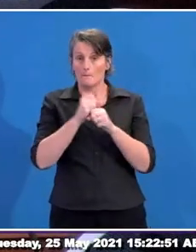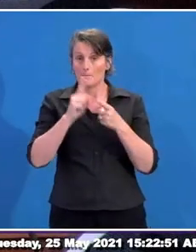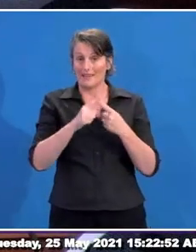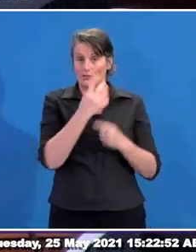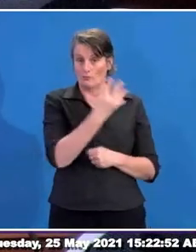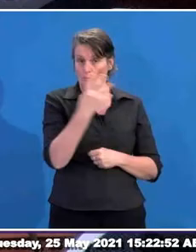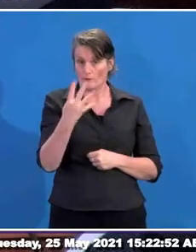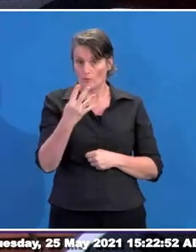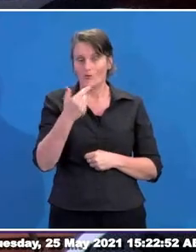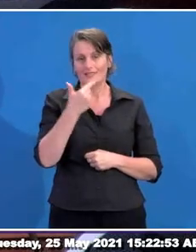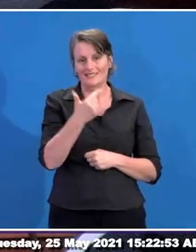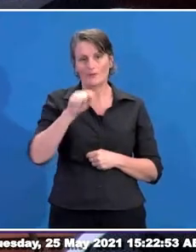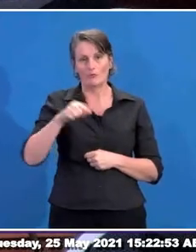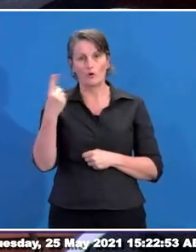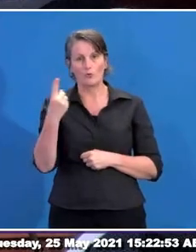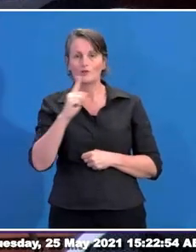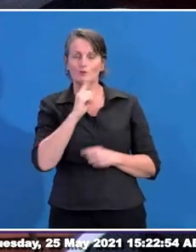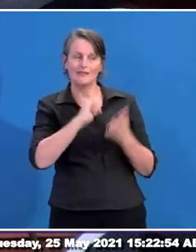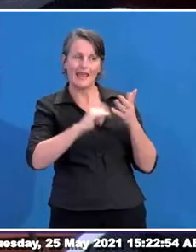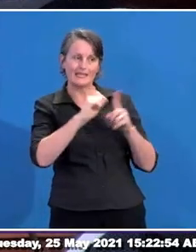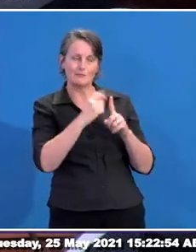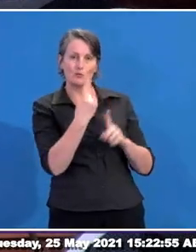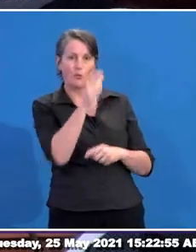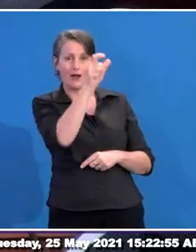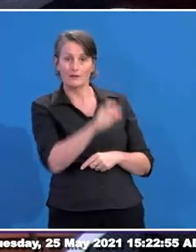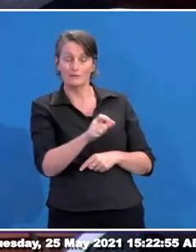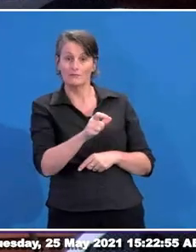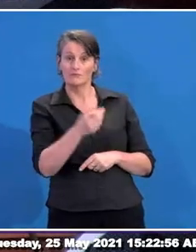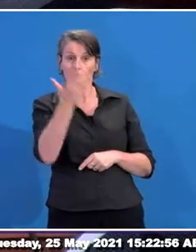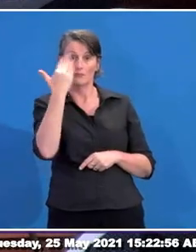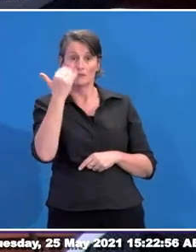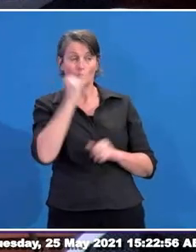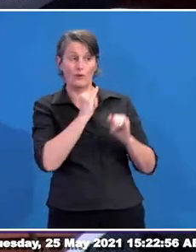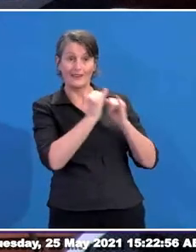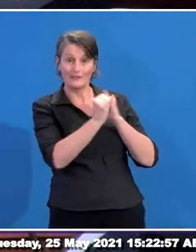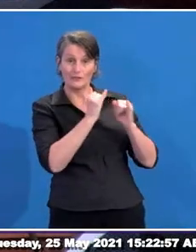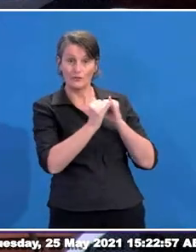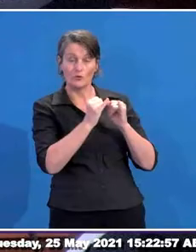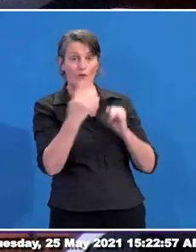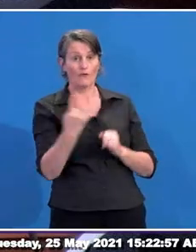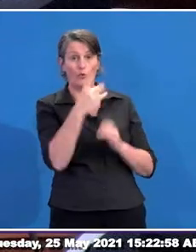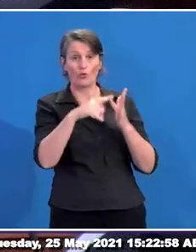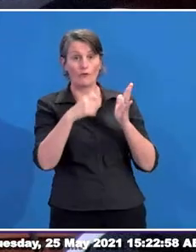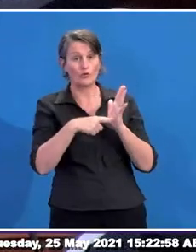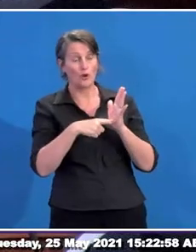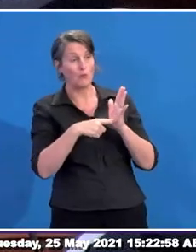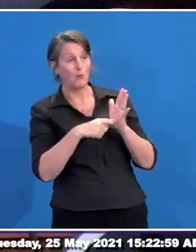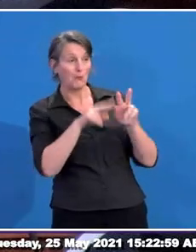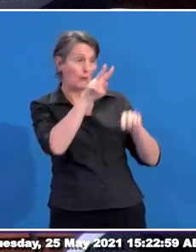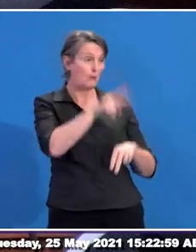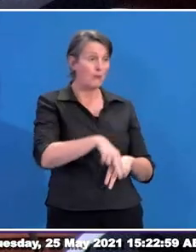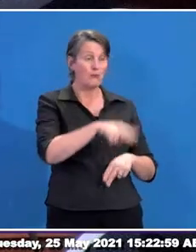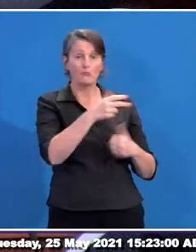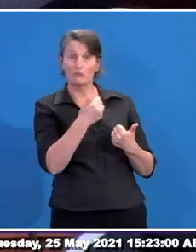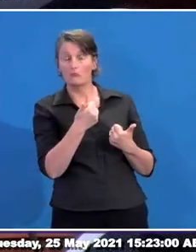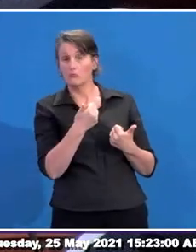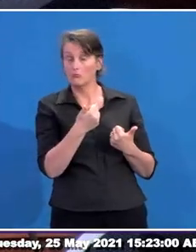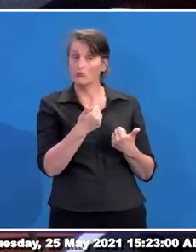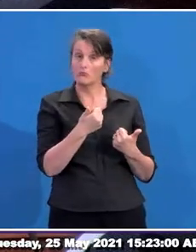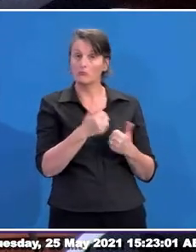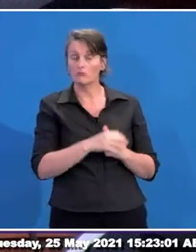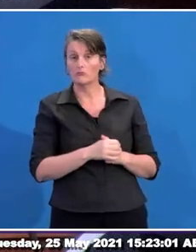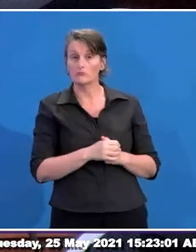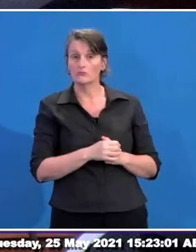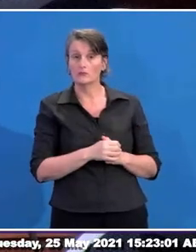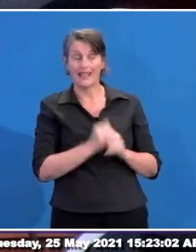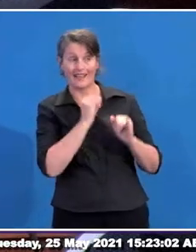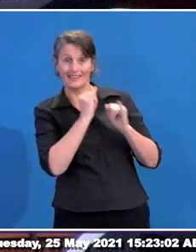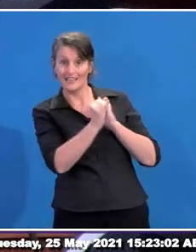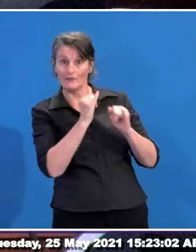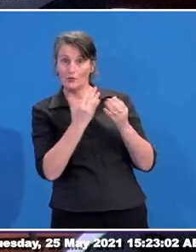that SP1 presented well at his interview on Friday, lasted over three